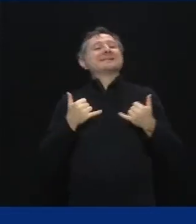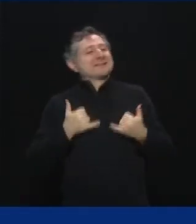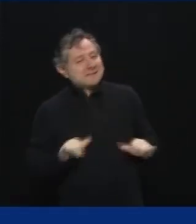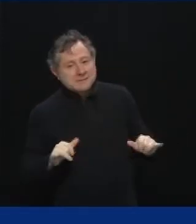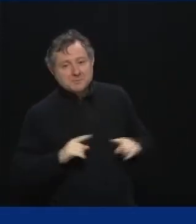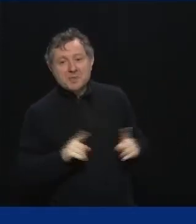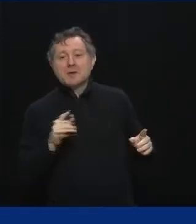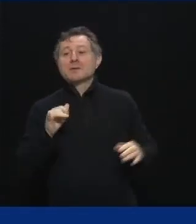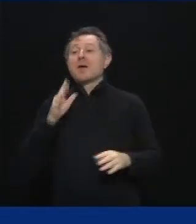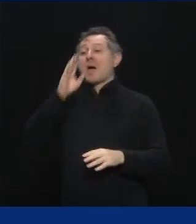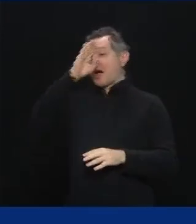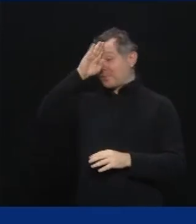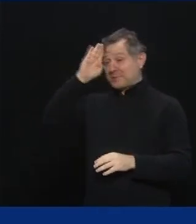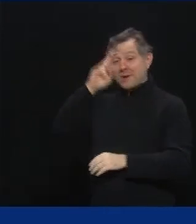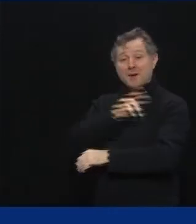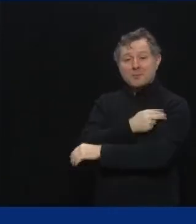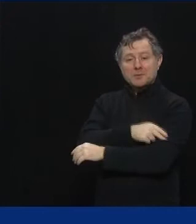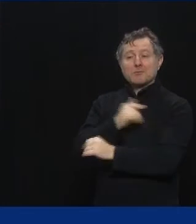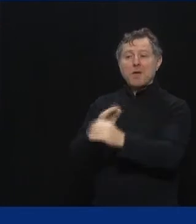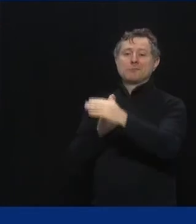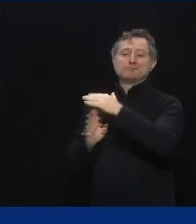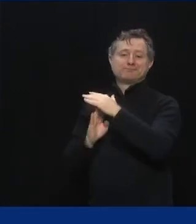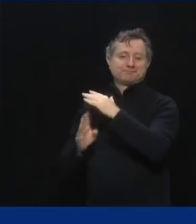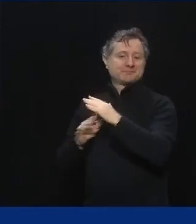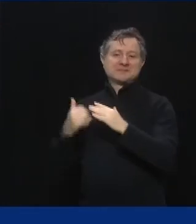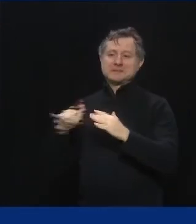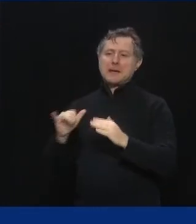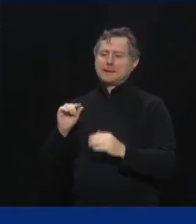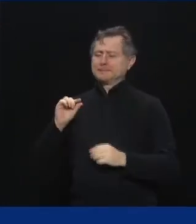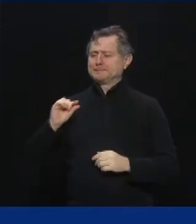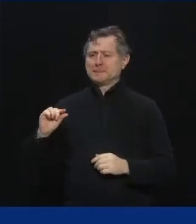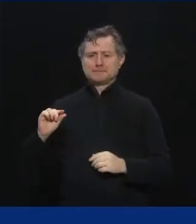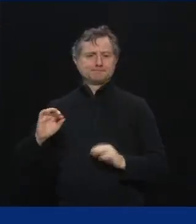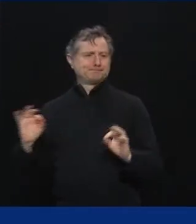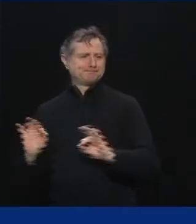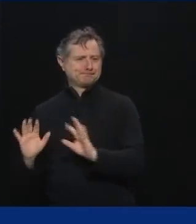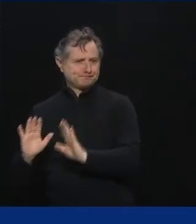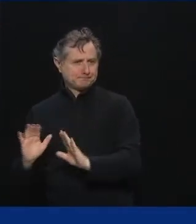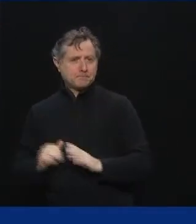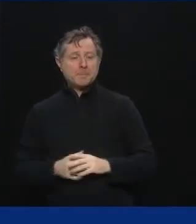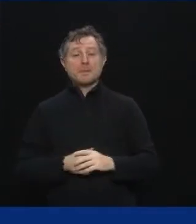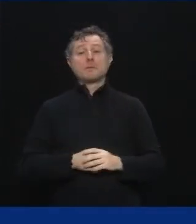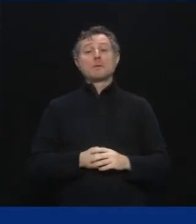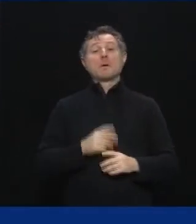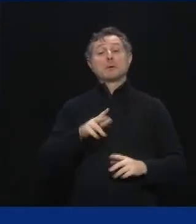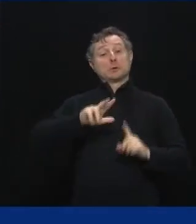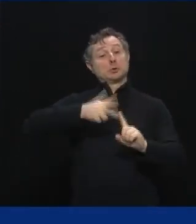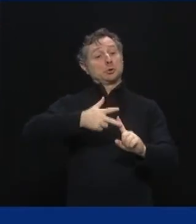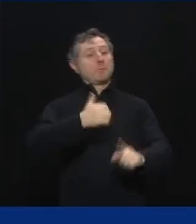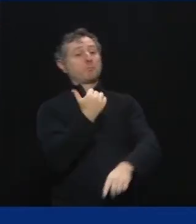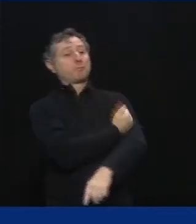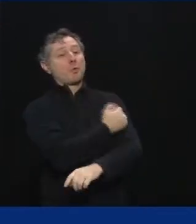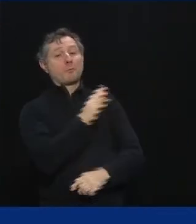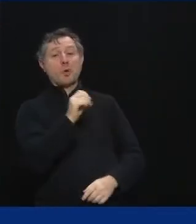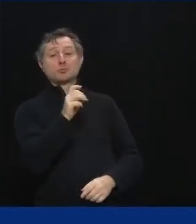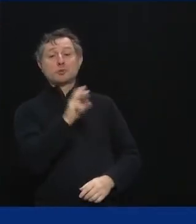PEOPLE WHO ARE FULLY VACCINATED WHO CONTRACT COVID, BUT ALSO OUR HOSPITALIZATIONS, ARE VERY MANAGEABLE. THEY'RE SMALL.